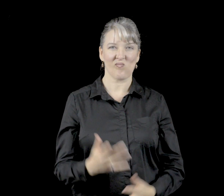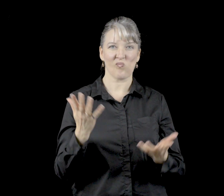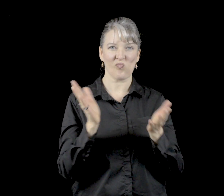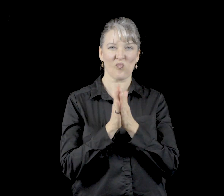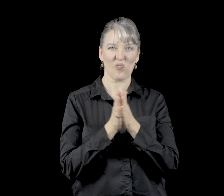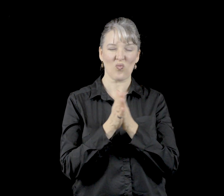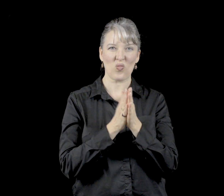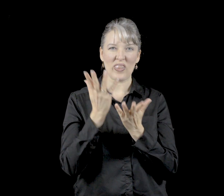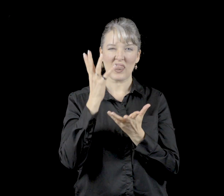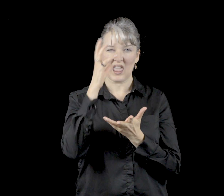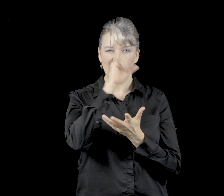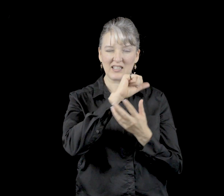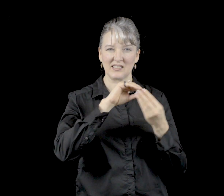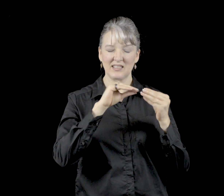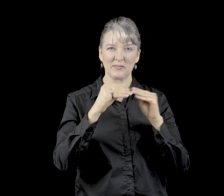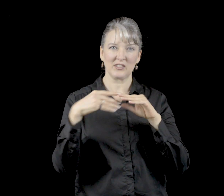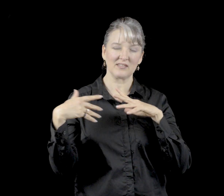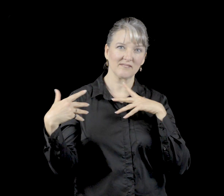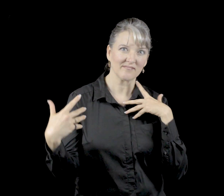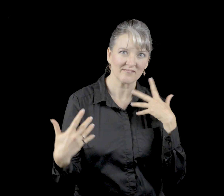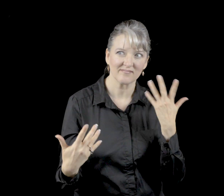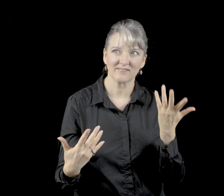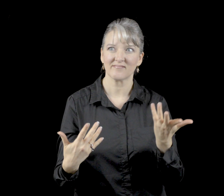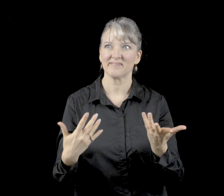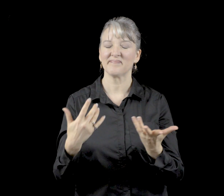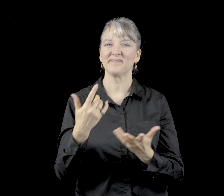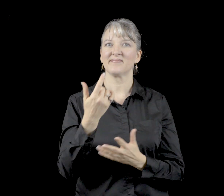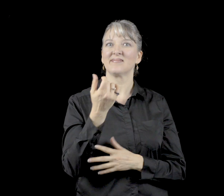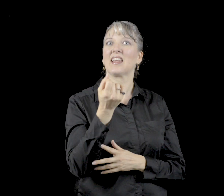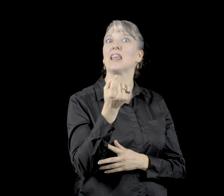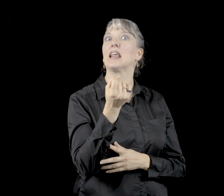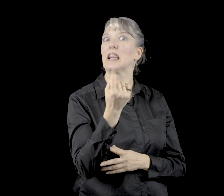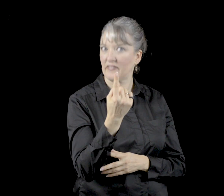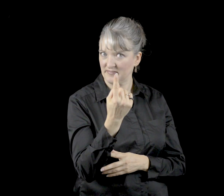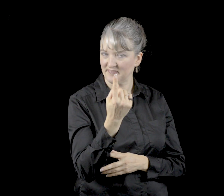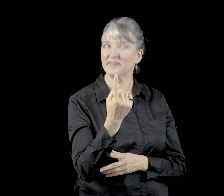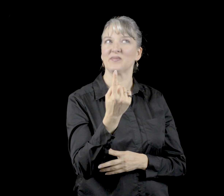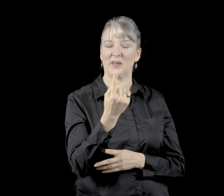Gonna try 11.